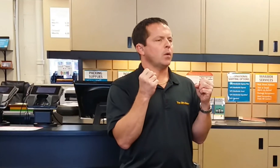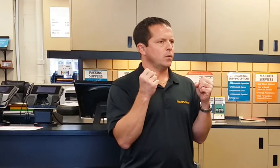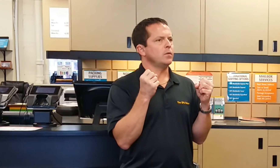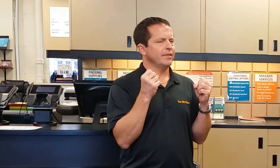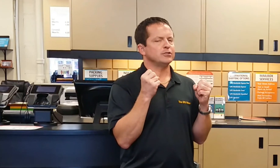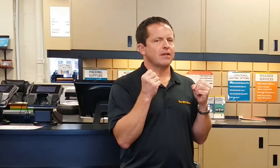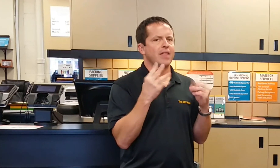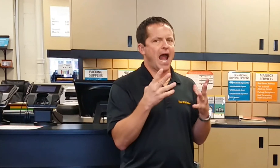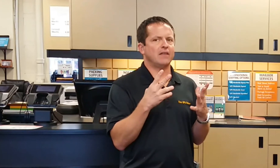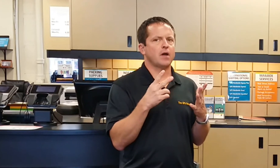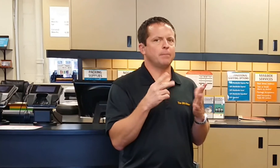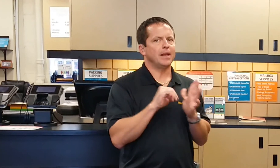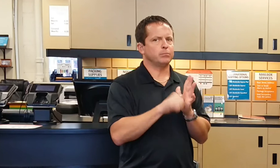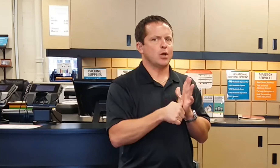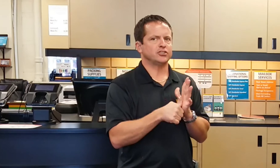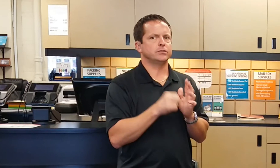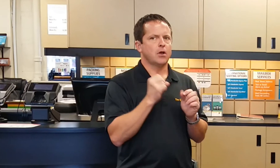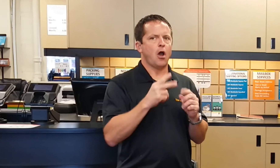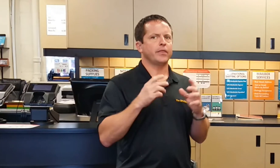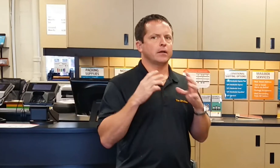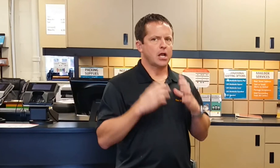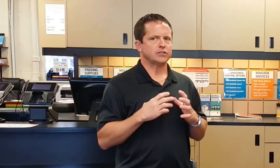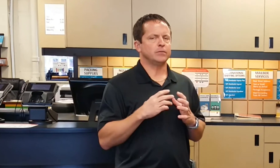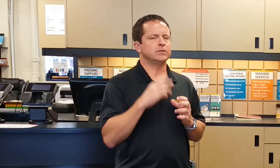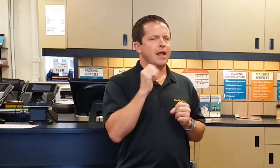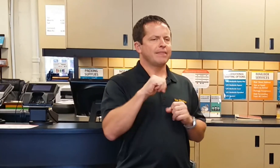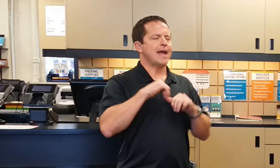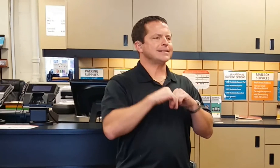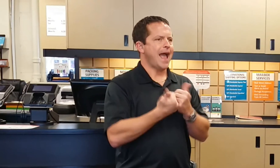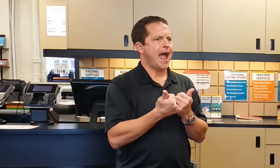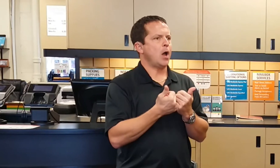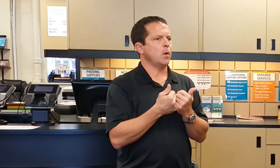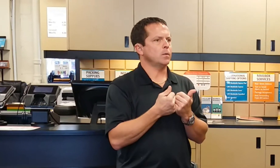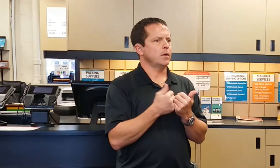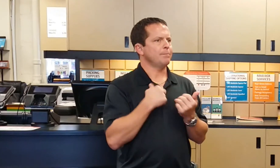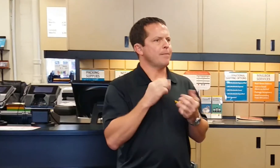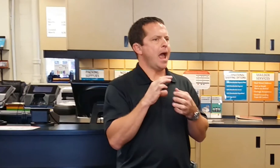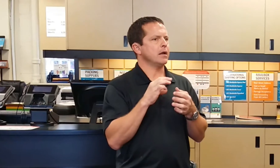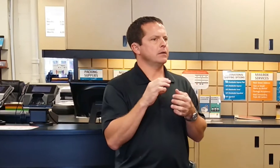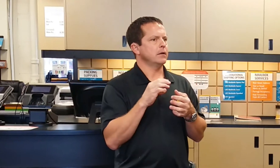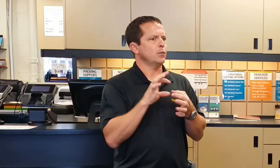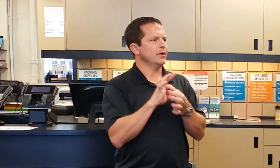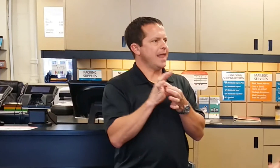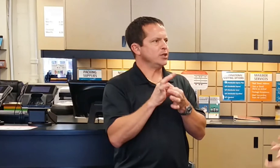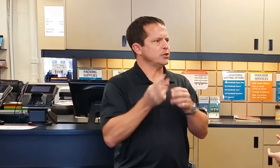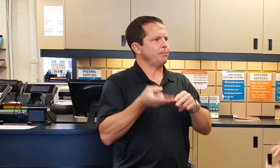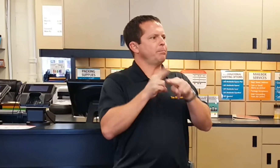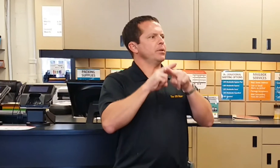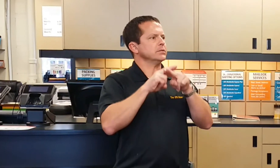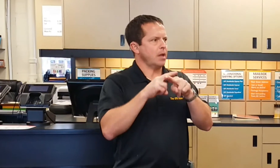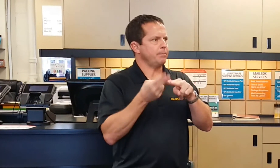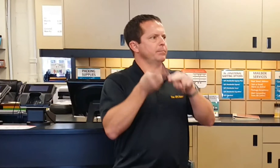there's just a lot of emphasis on how I build that relationship.